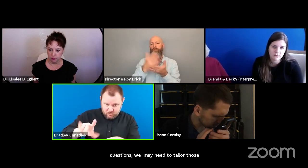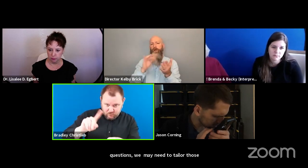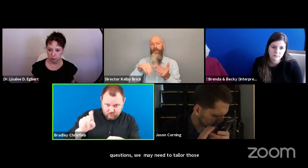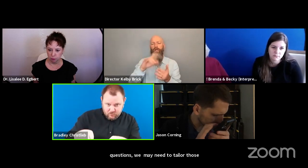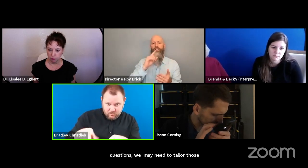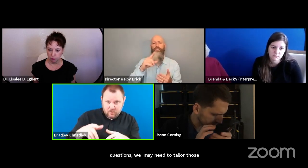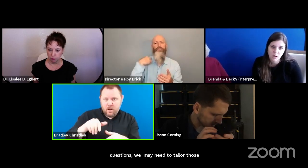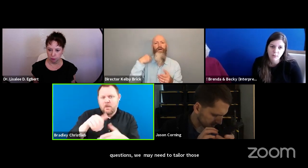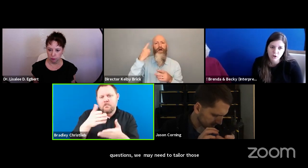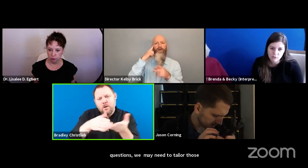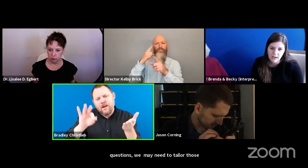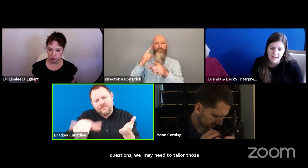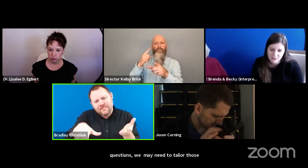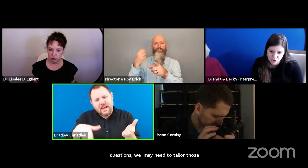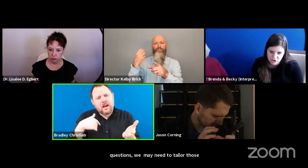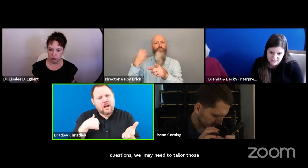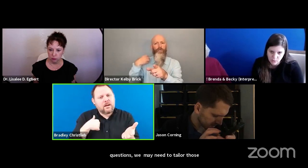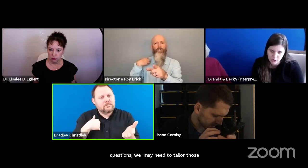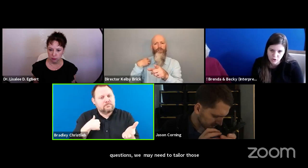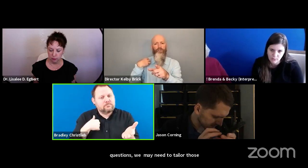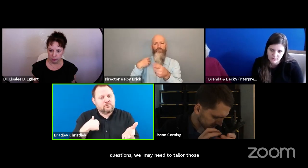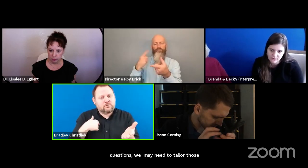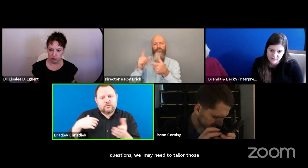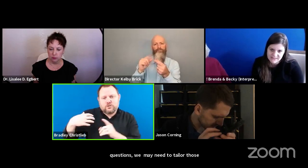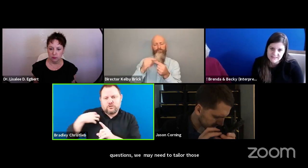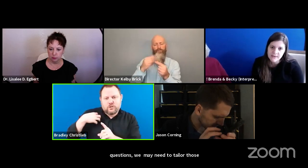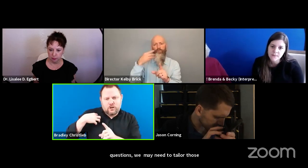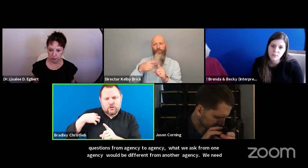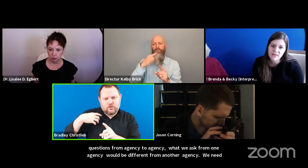Marny, I understand where you're going with this.